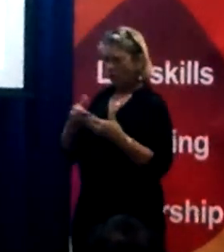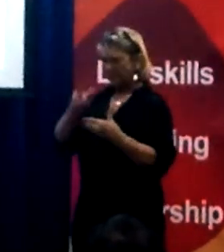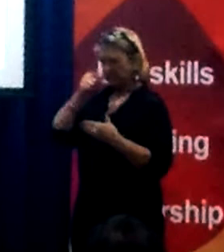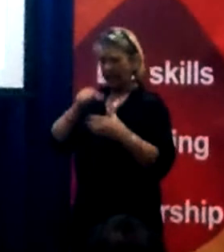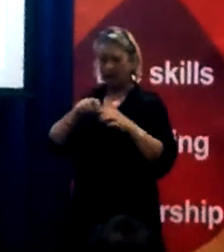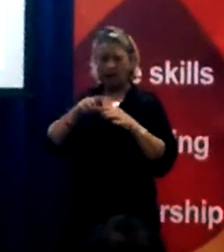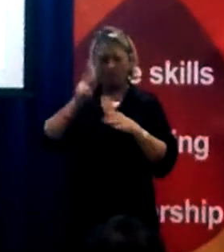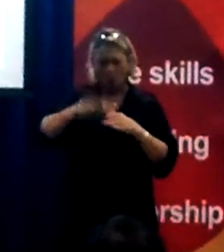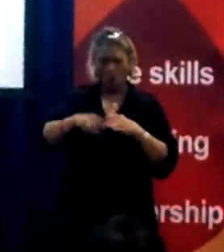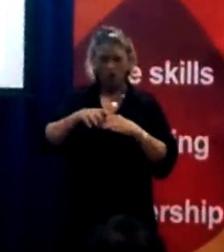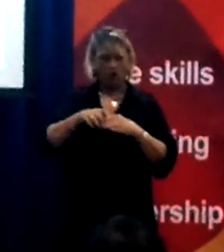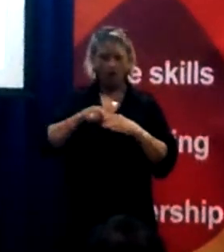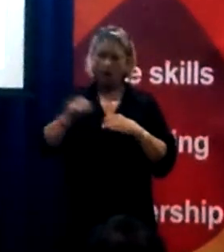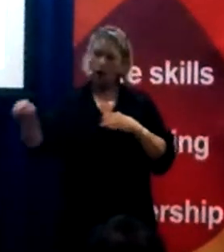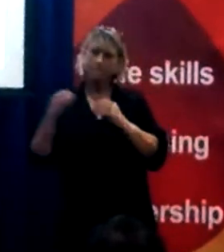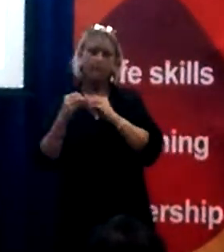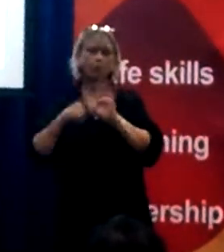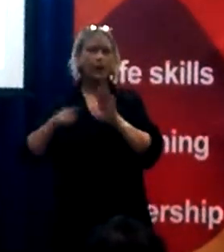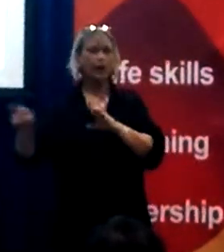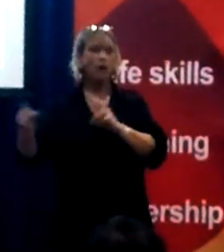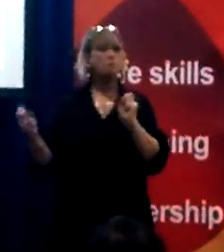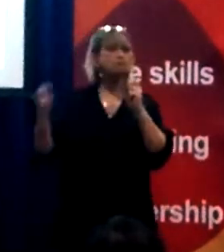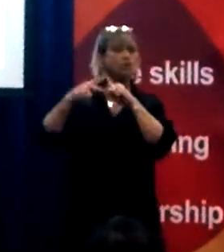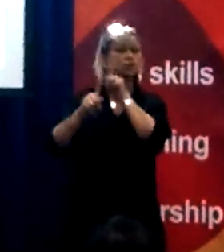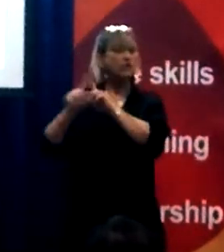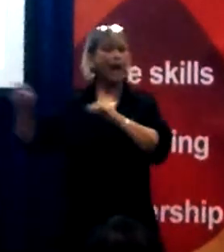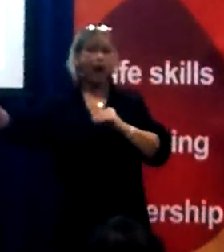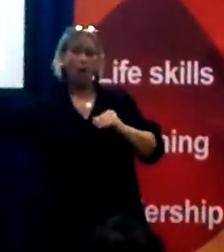We made trips to Bunbury and Bridgetown, where we made contact with organisations,